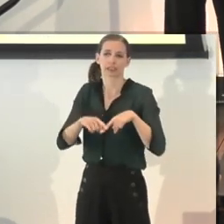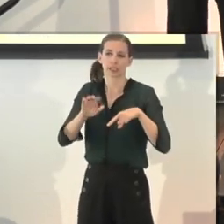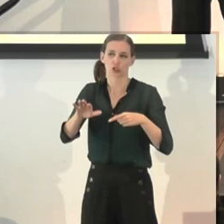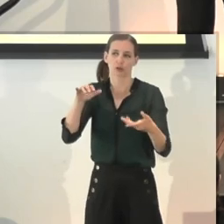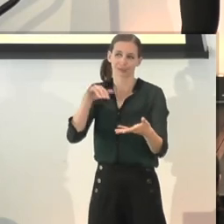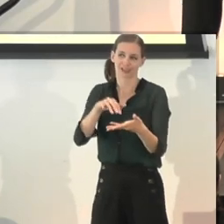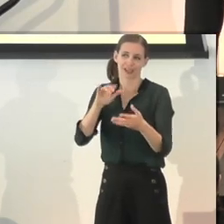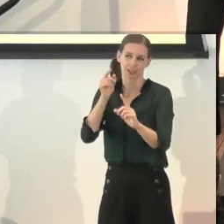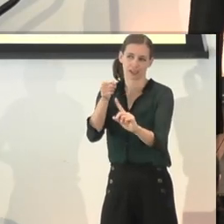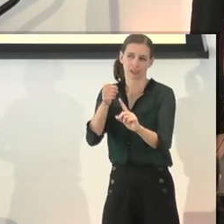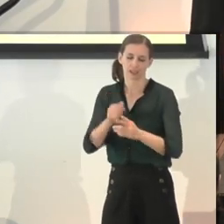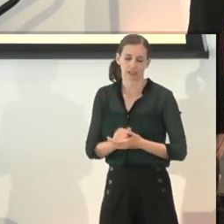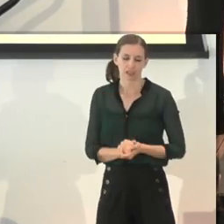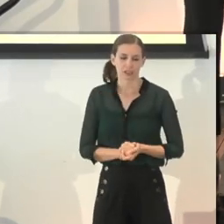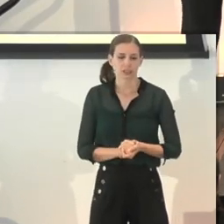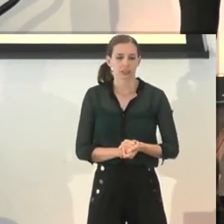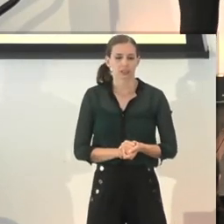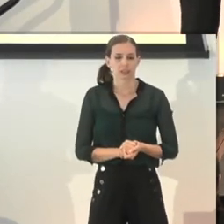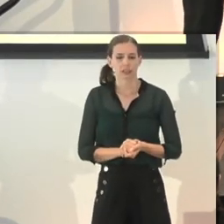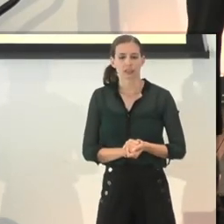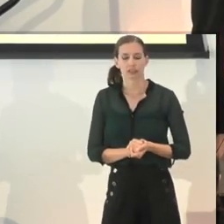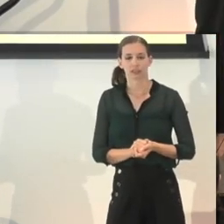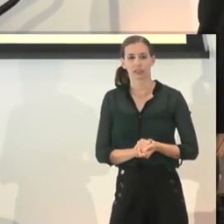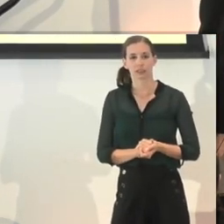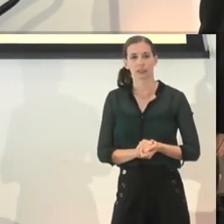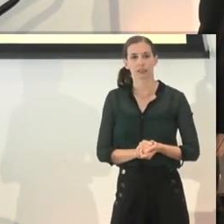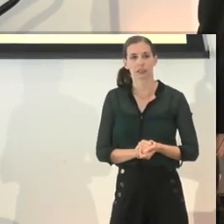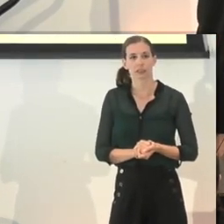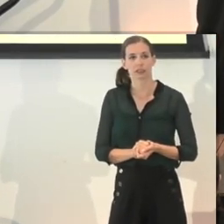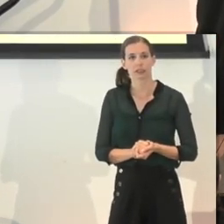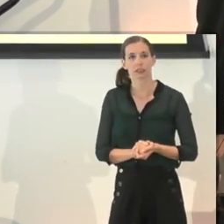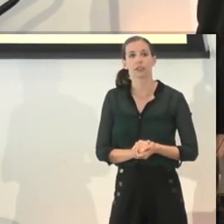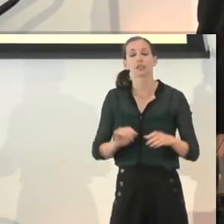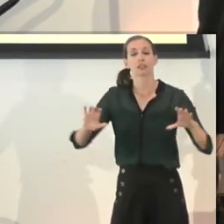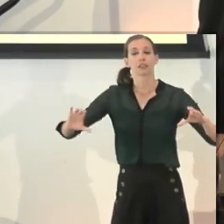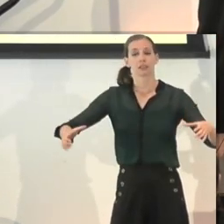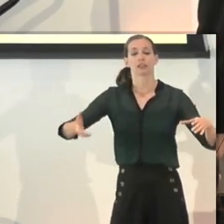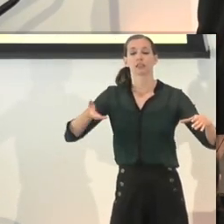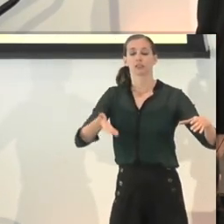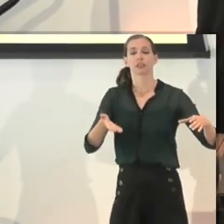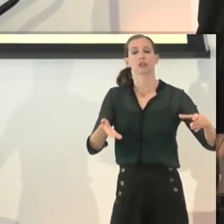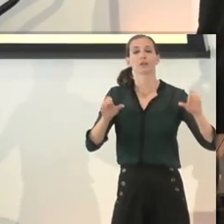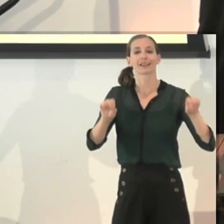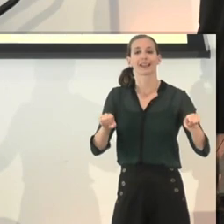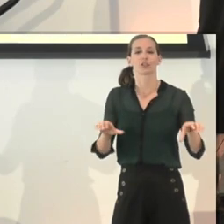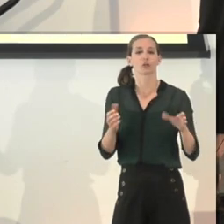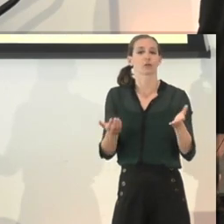Because the same people there will be able to do replication. You can do something and later